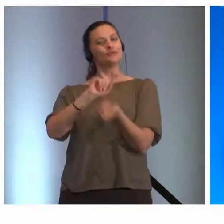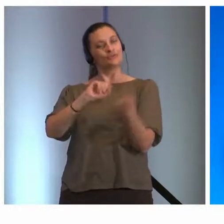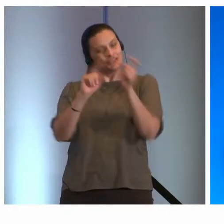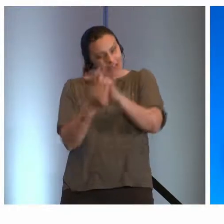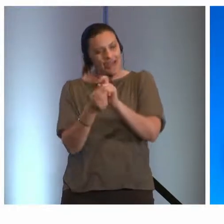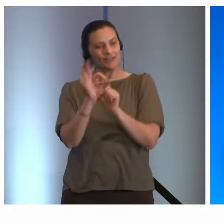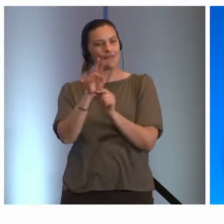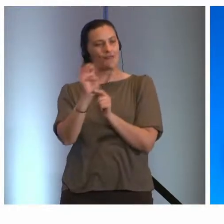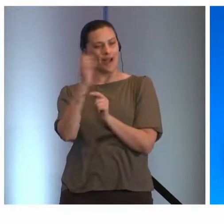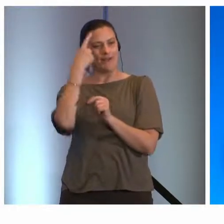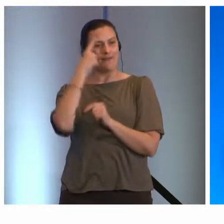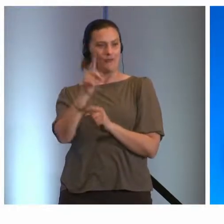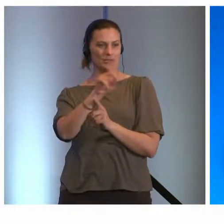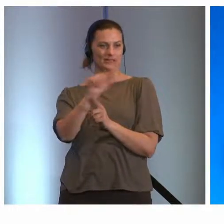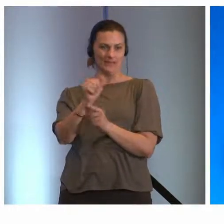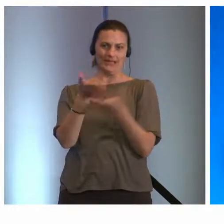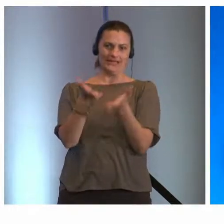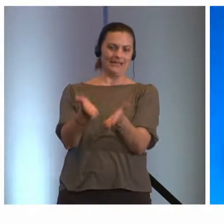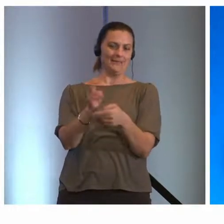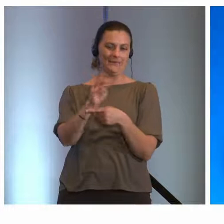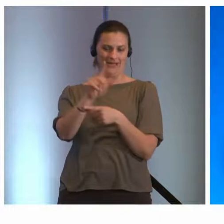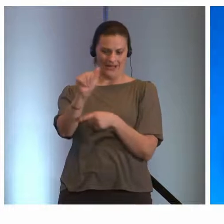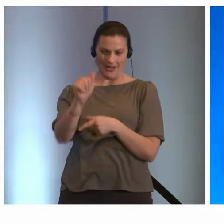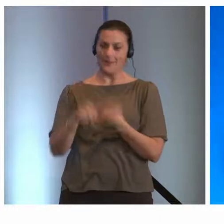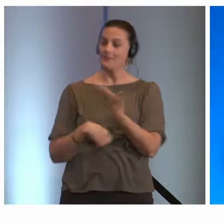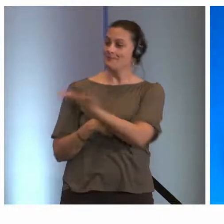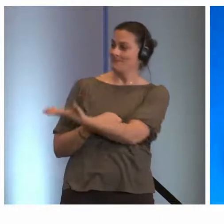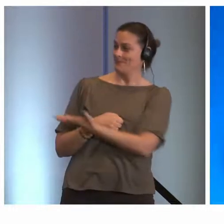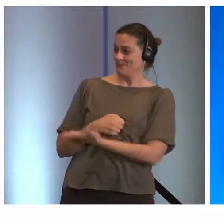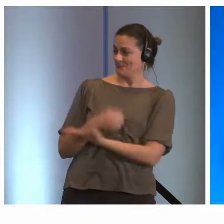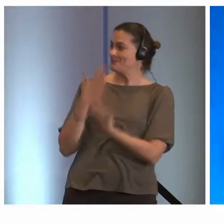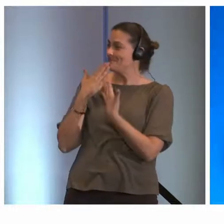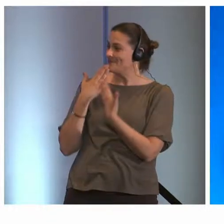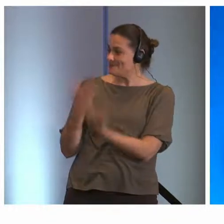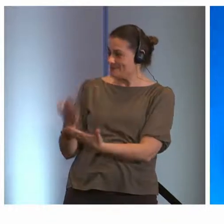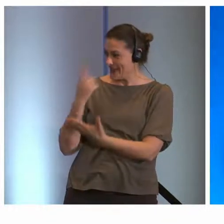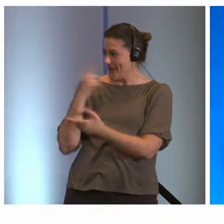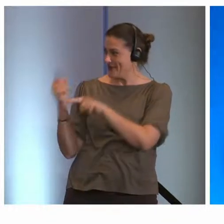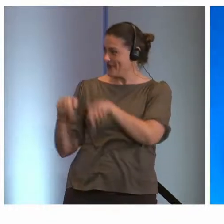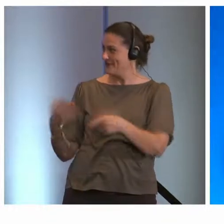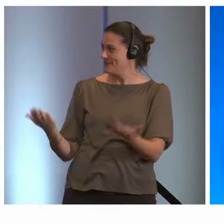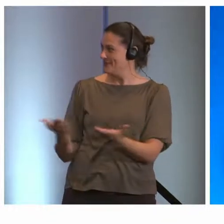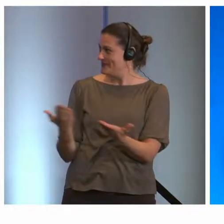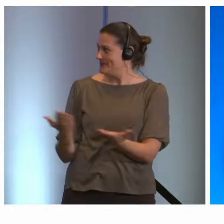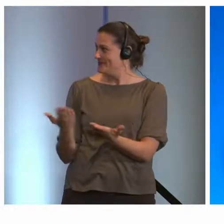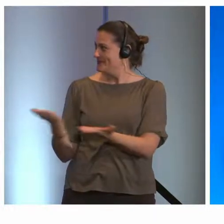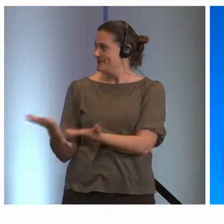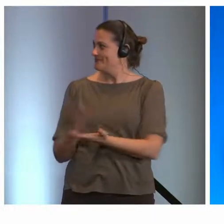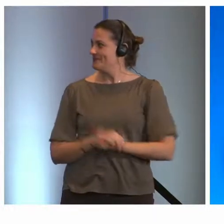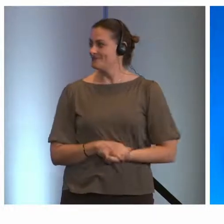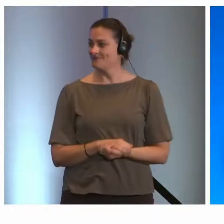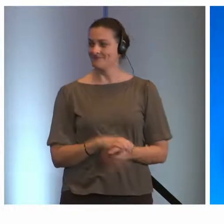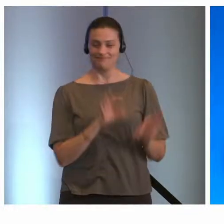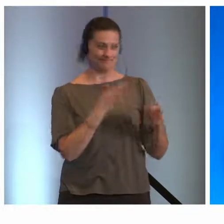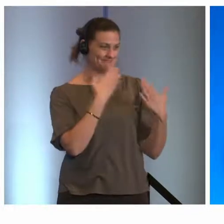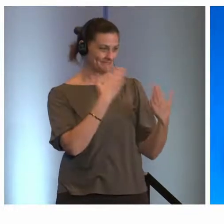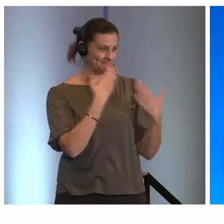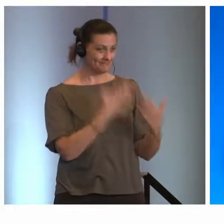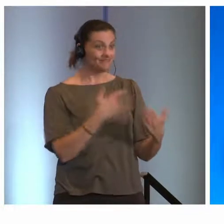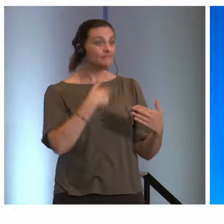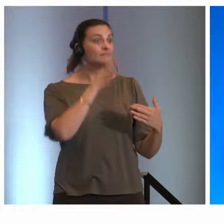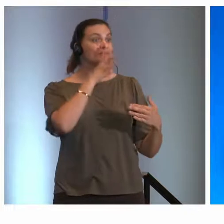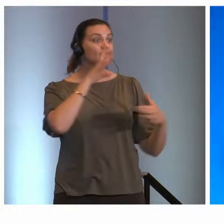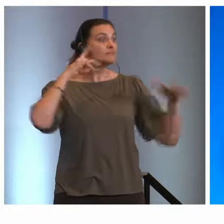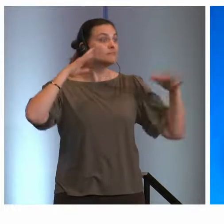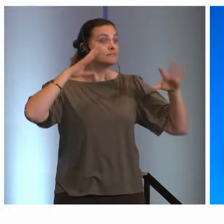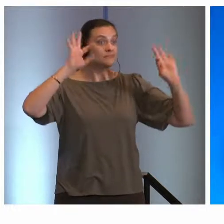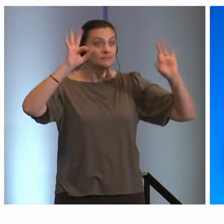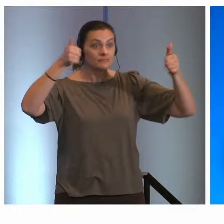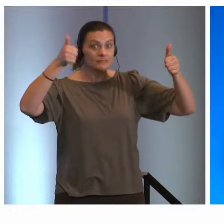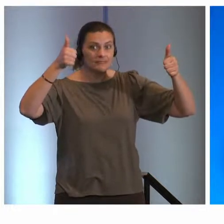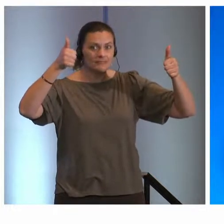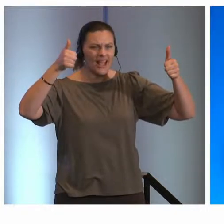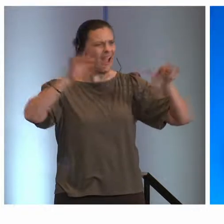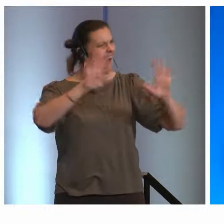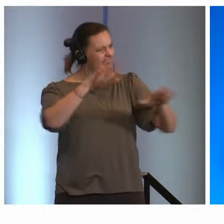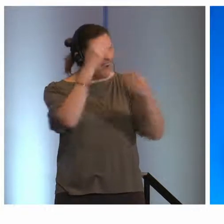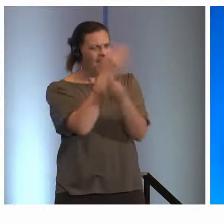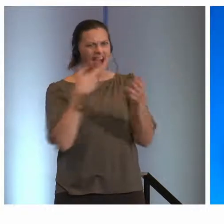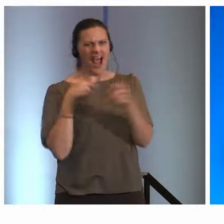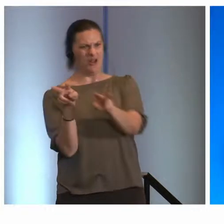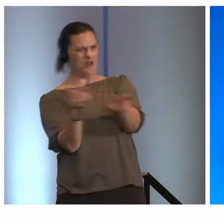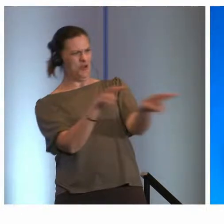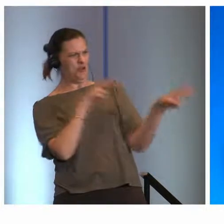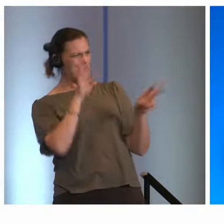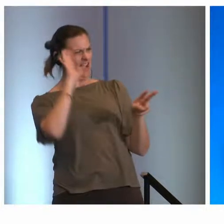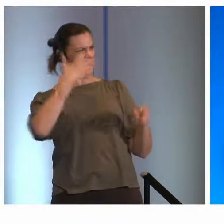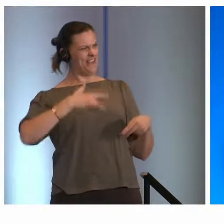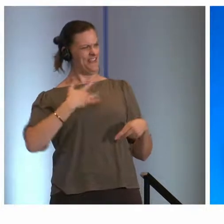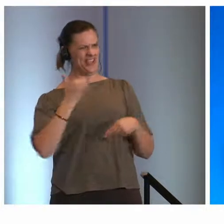presentation is: Disability Through a Whole New Lens -